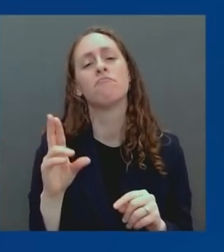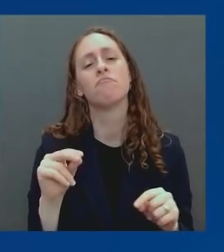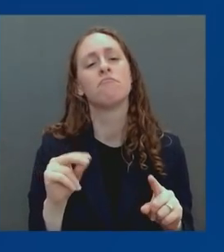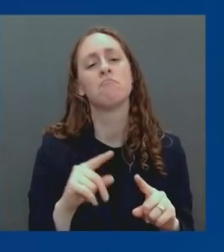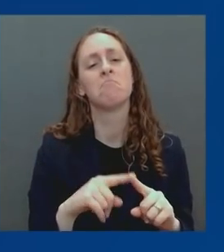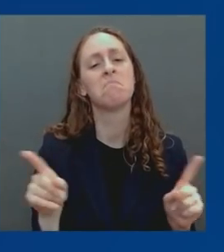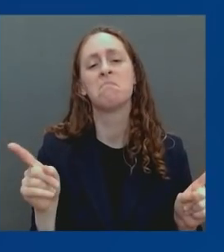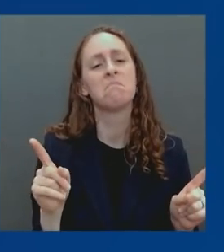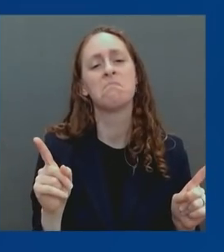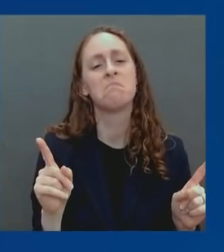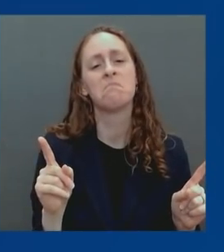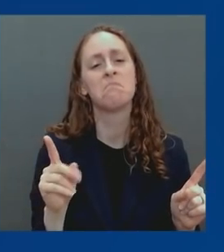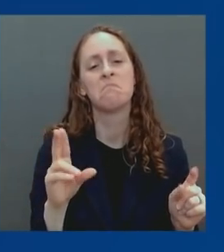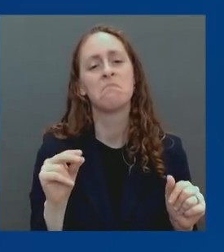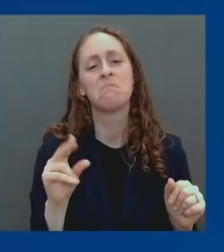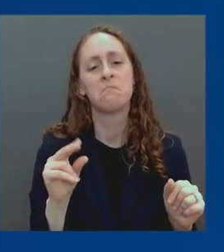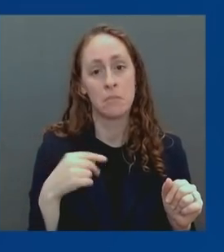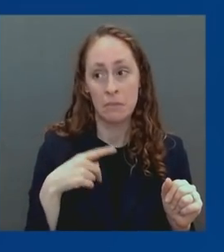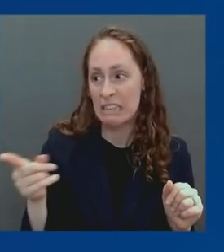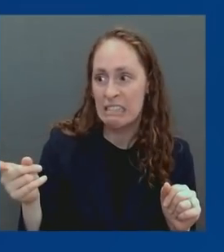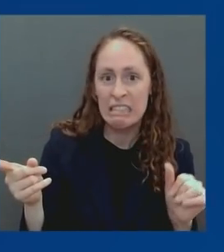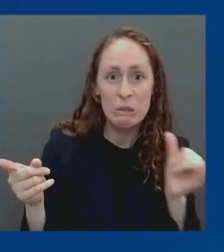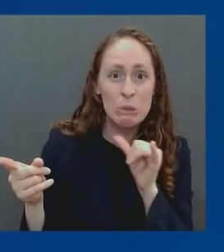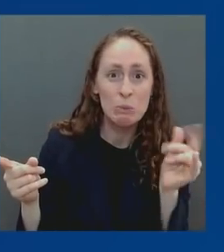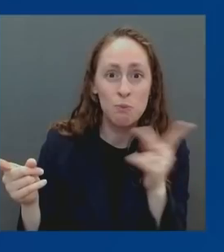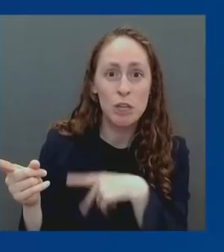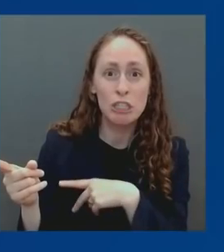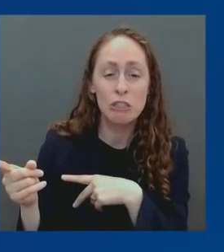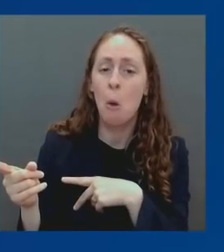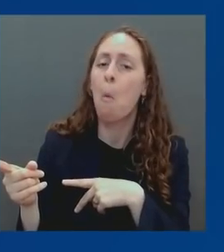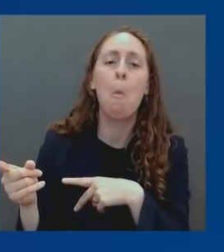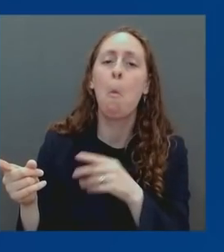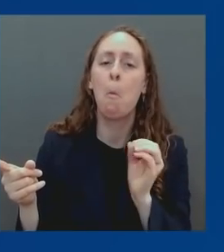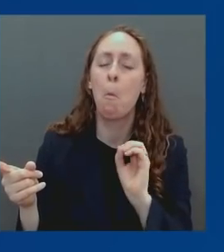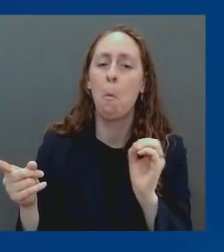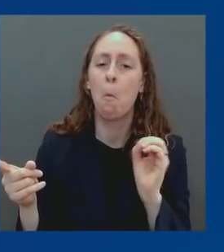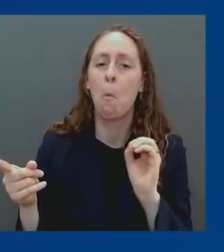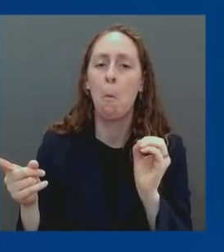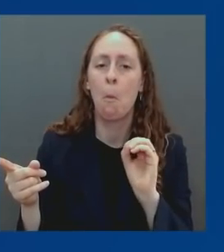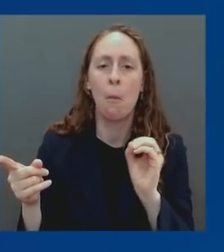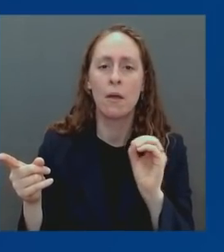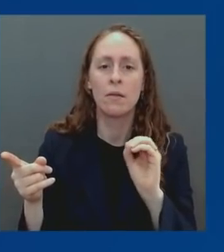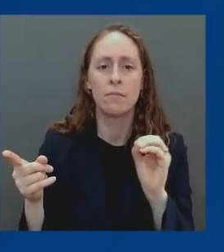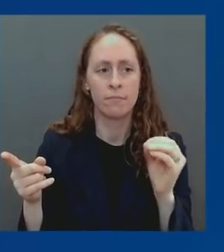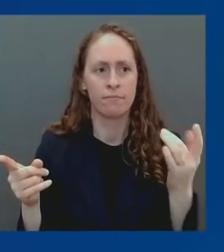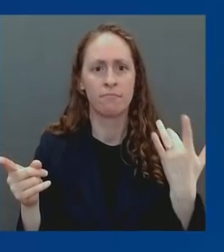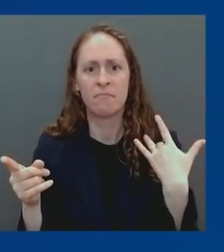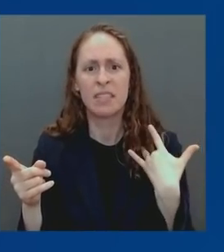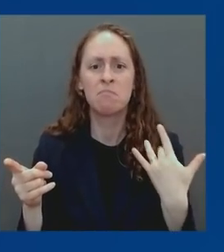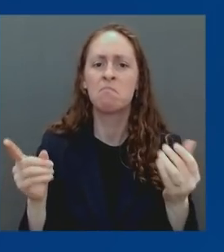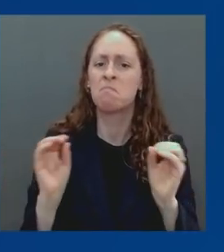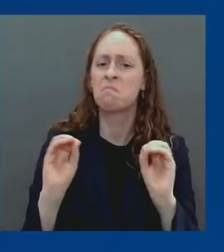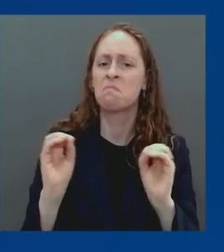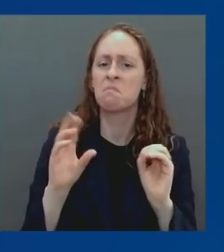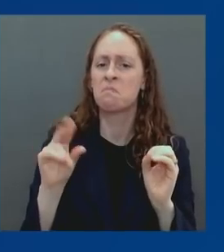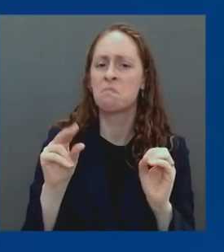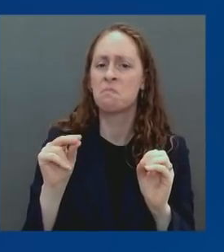that it will evade our vaccines any more so than Omicron has already -- and, in fact, that our vaccines will work just like it has with Omicron.